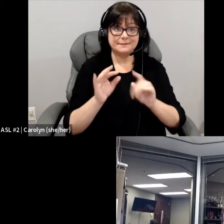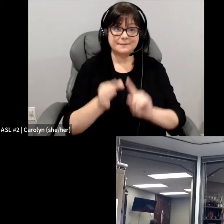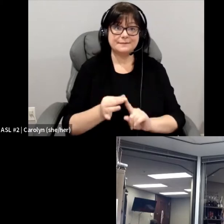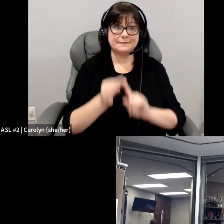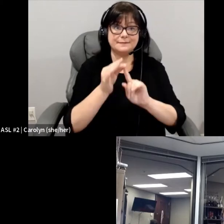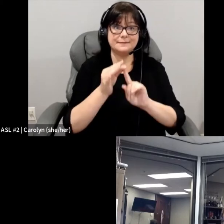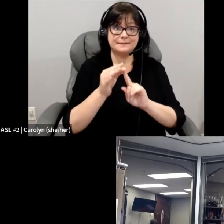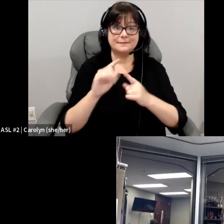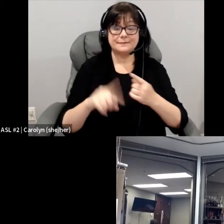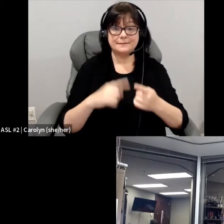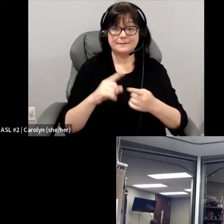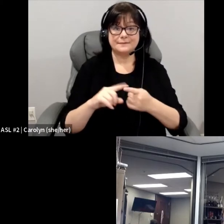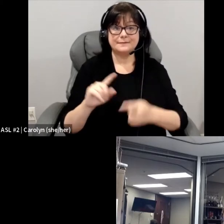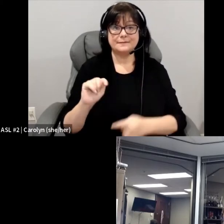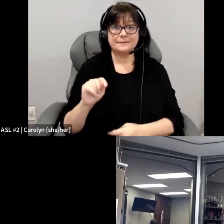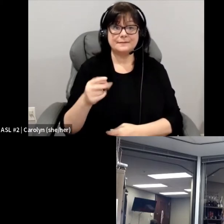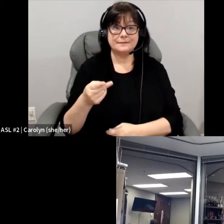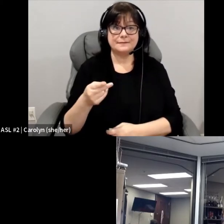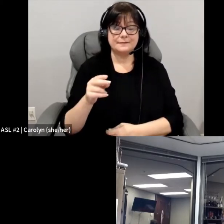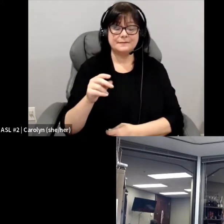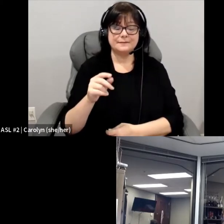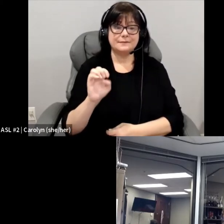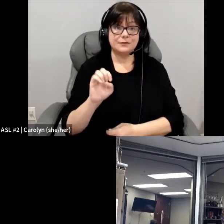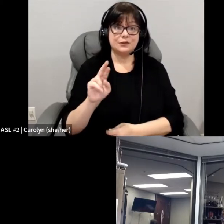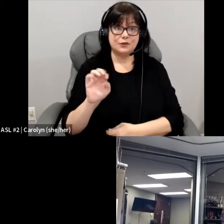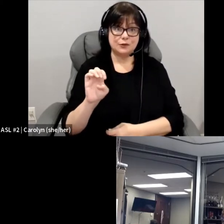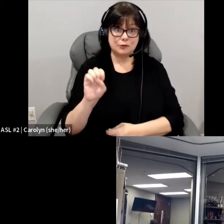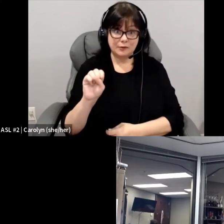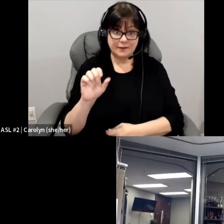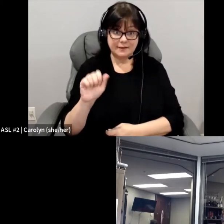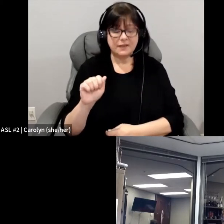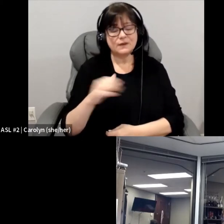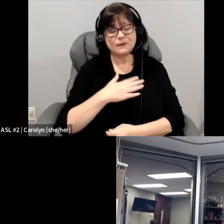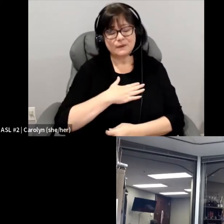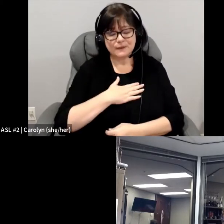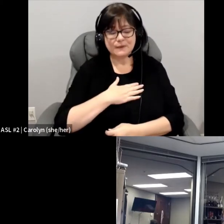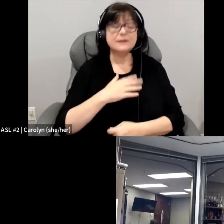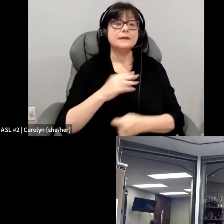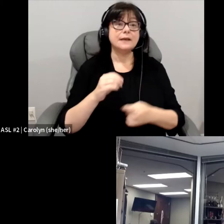AND ABOUT ROB AND DOREEN'S LEADERSHIP.